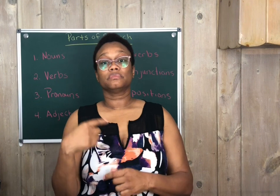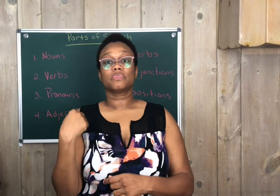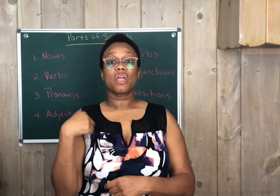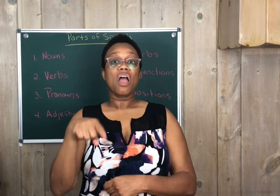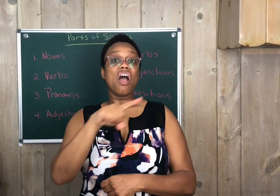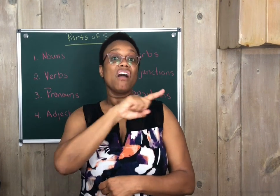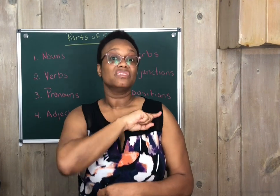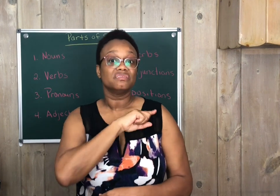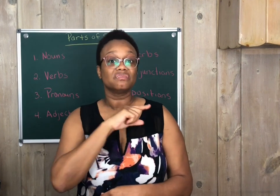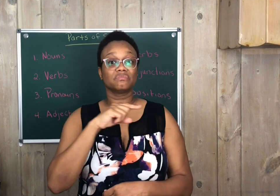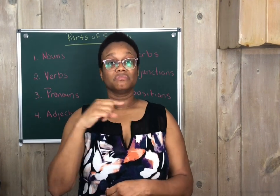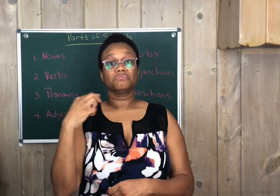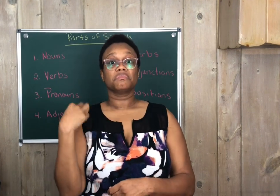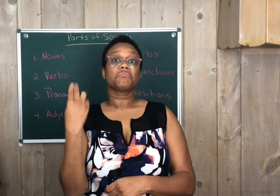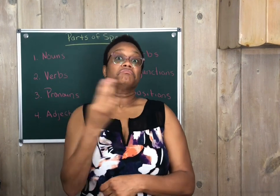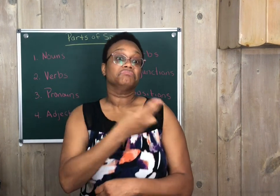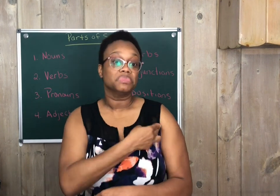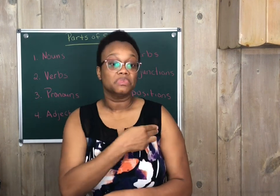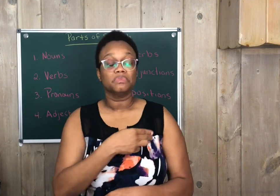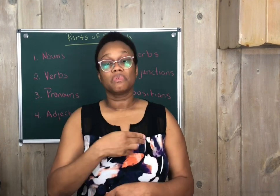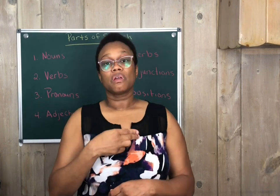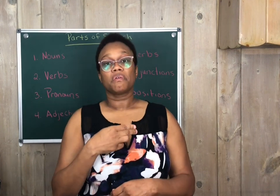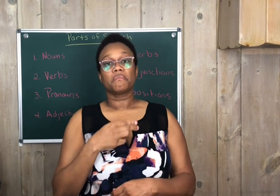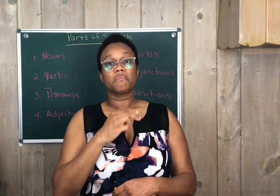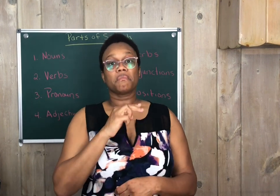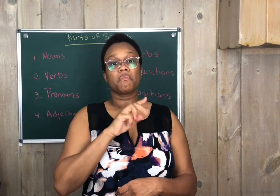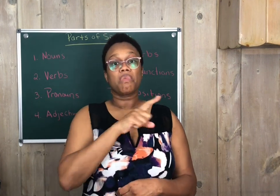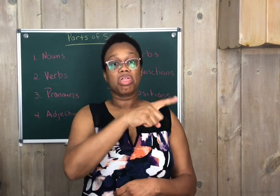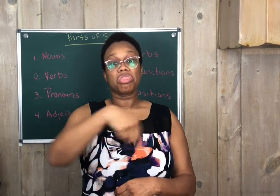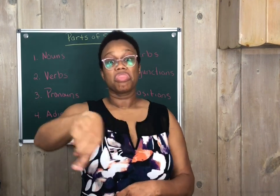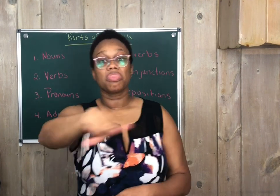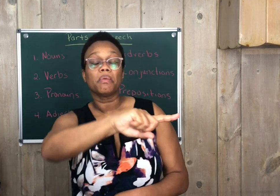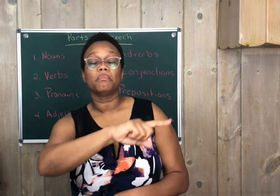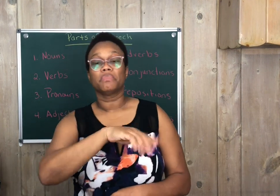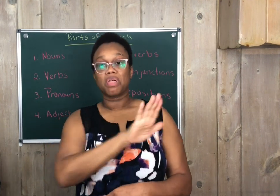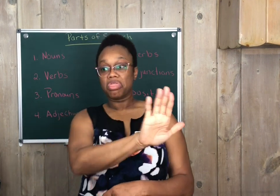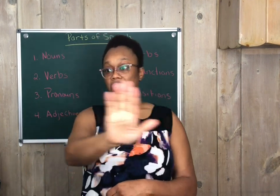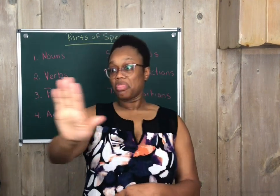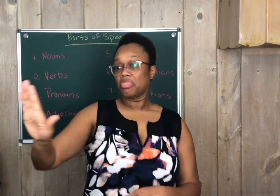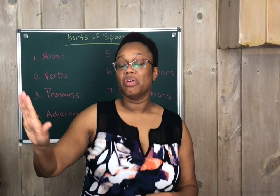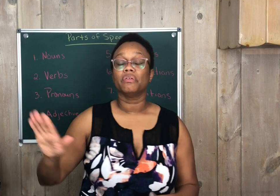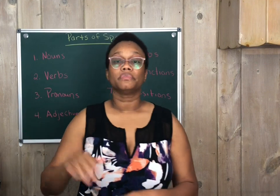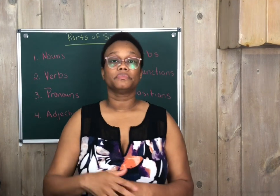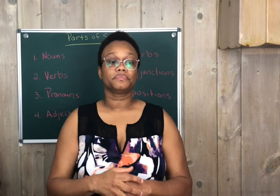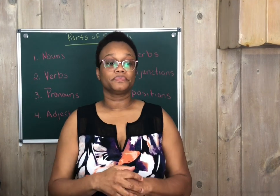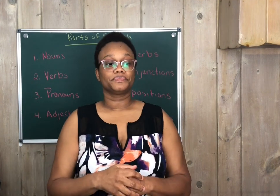Another example is we or us them or there?